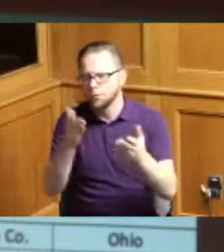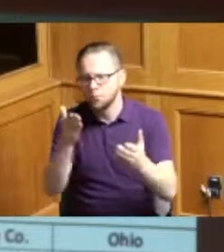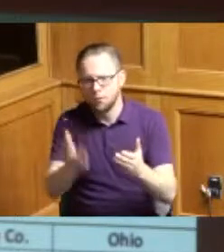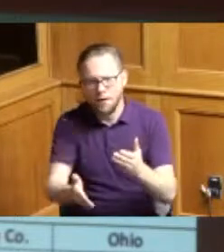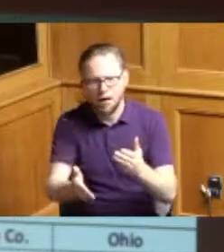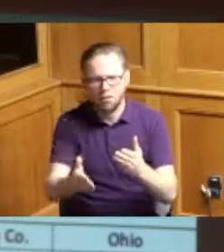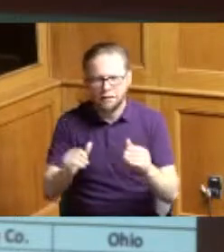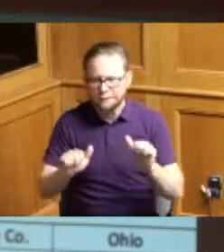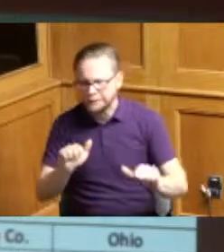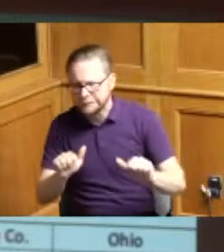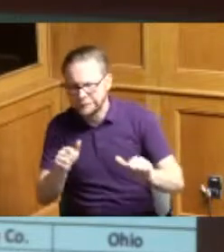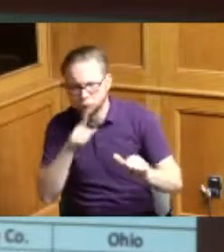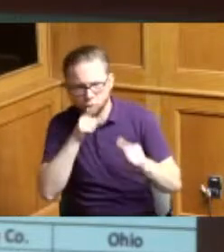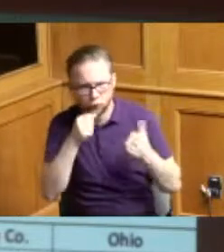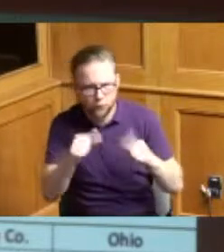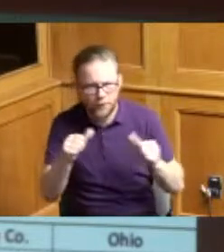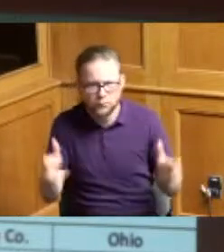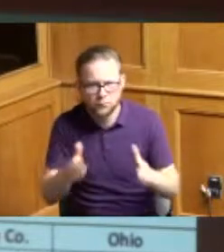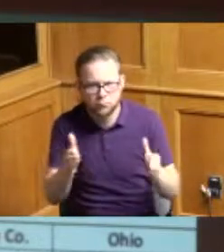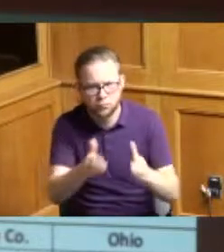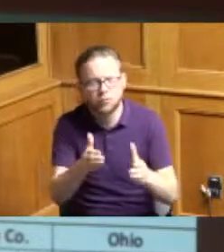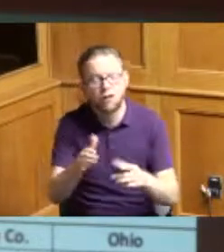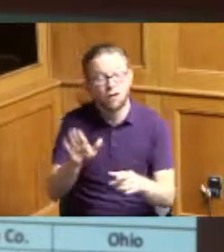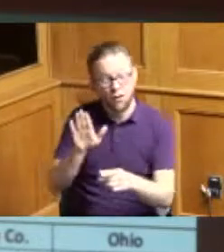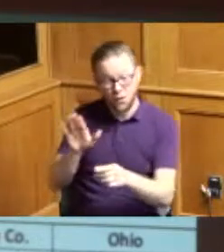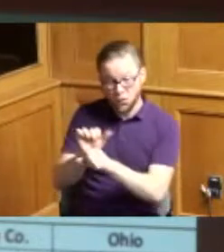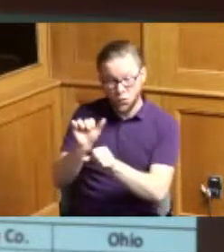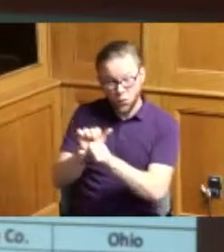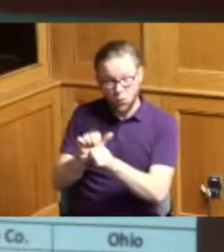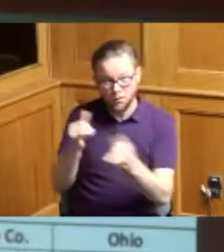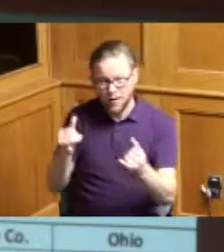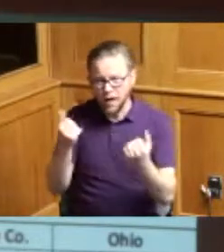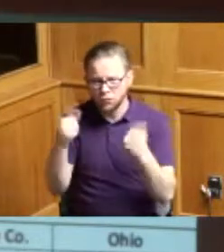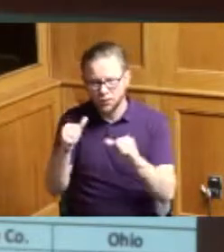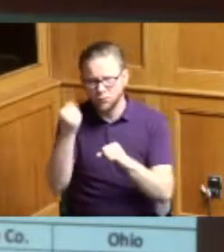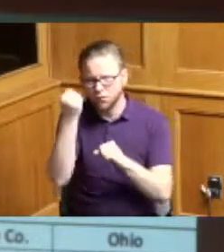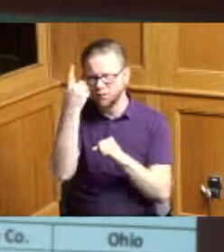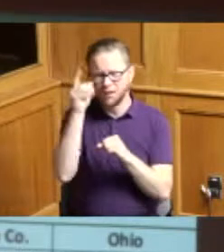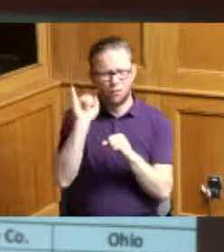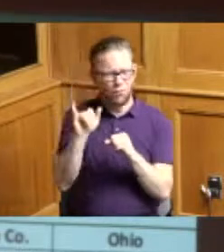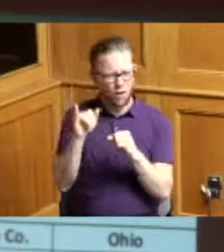trying to understand why there's hesitancy that I feel like when you compare us to the state of Ohio